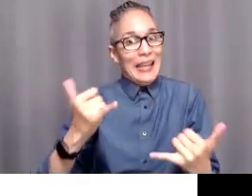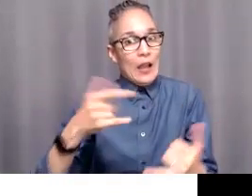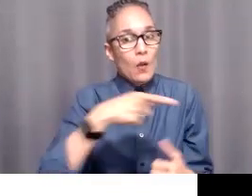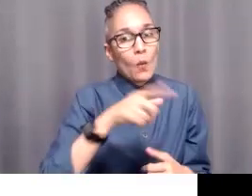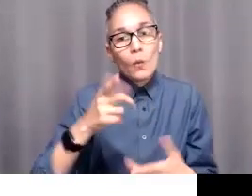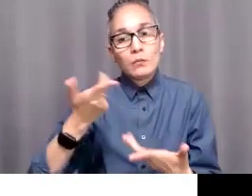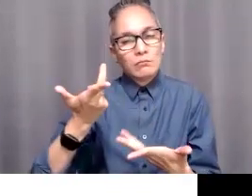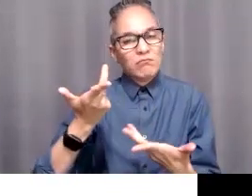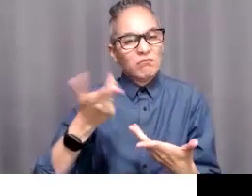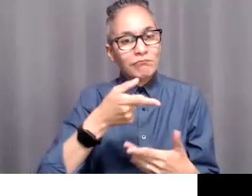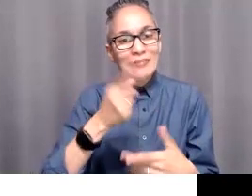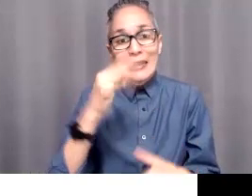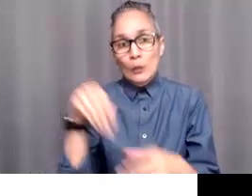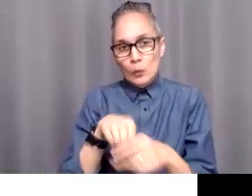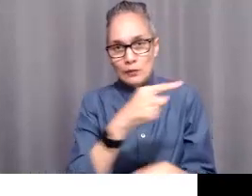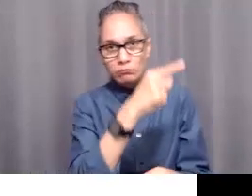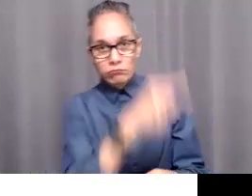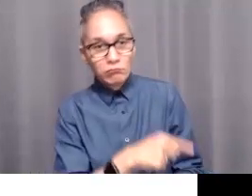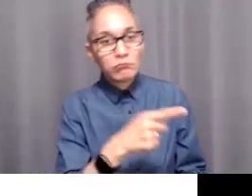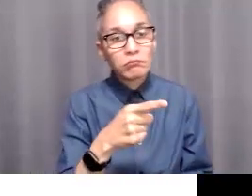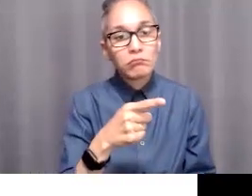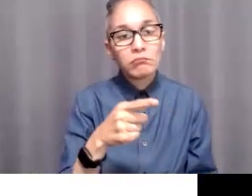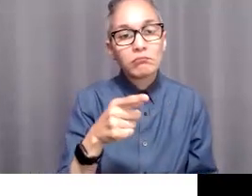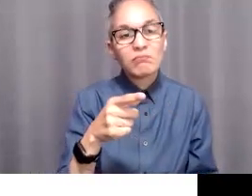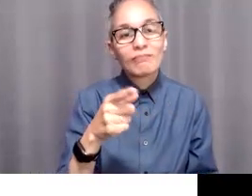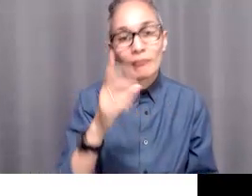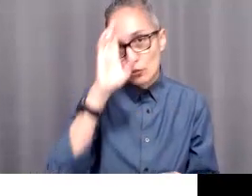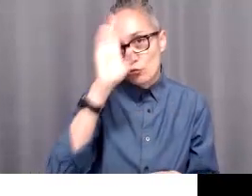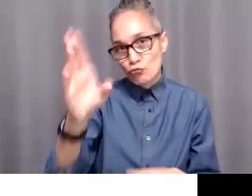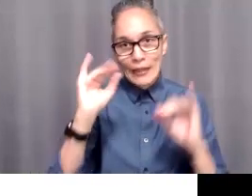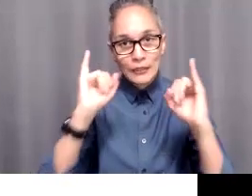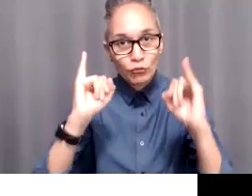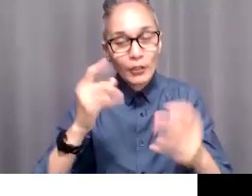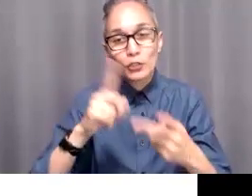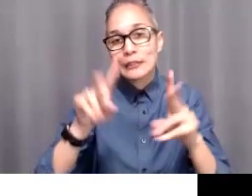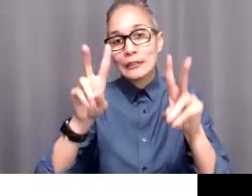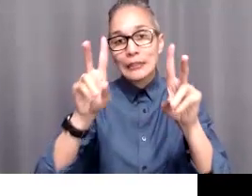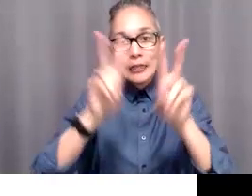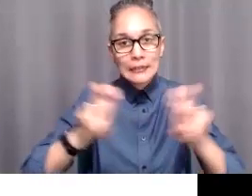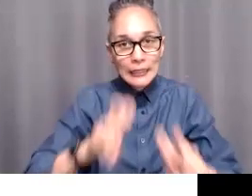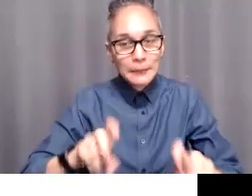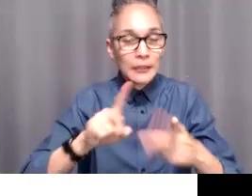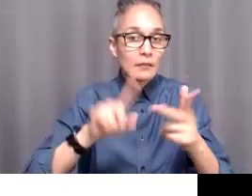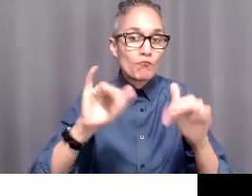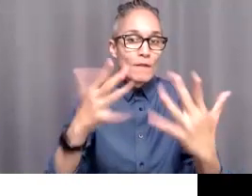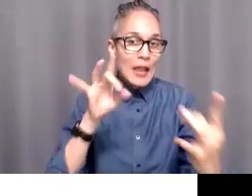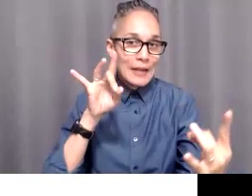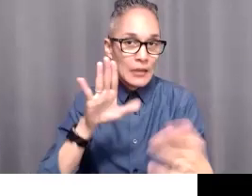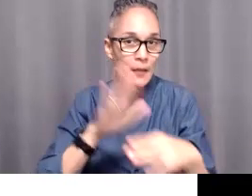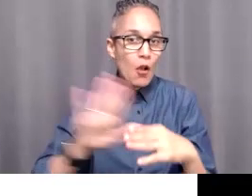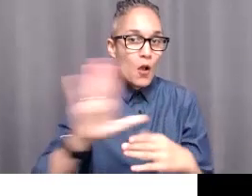the following methods as listed. Direct instruction, assessing or providing feedback on a student's coursework.